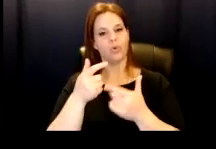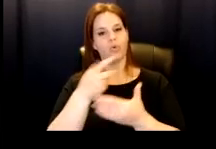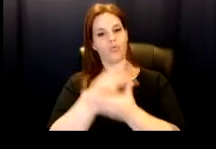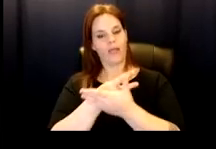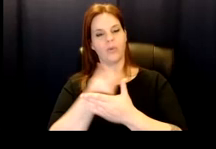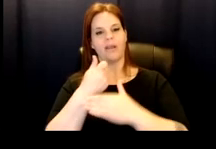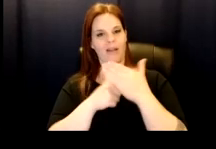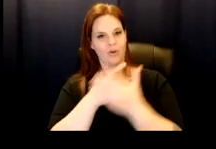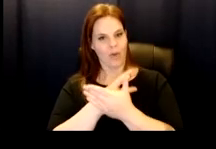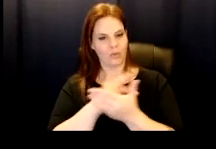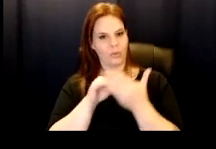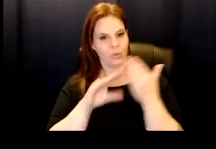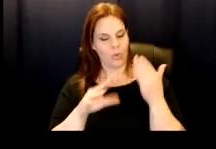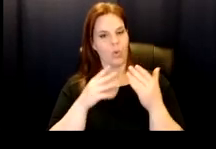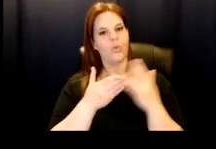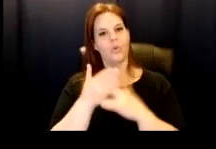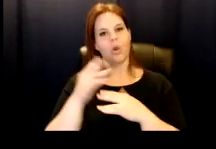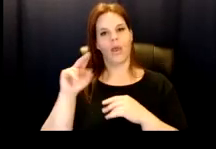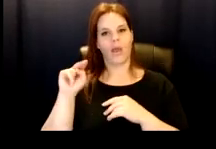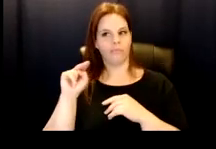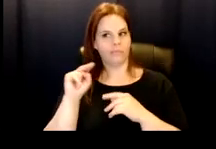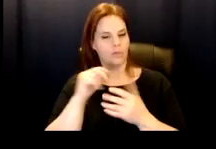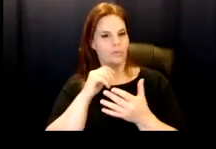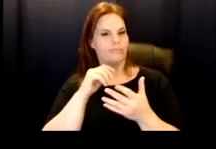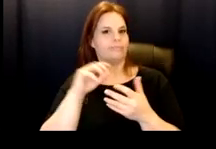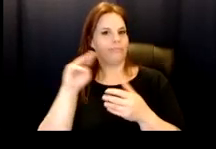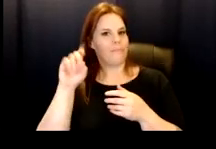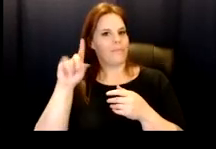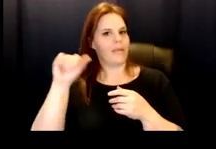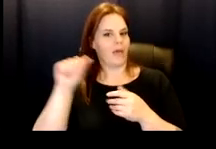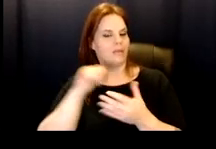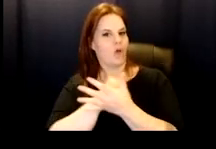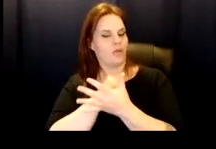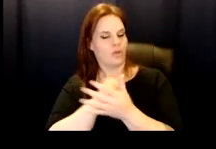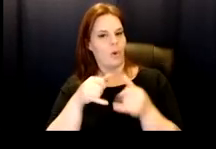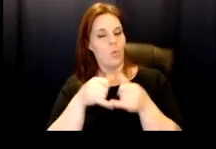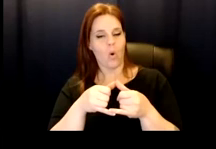our NBC Universal Tony Coelho Media Scholarship award. The application closes May 20 and I